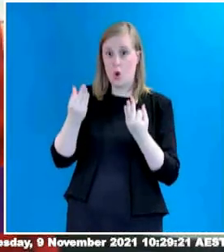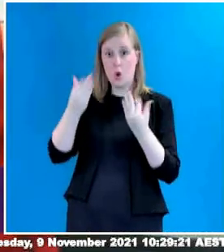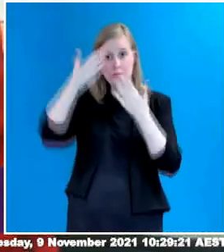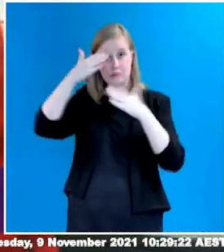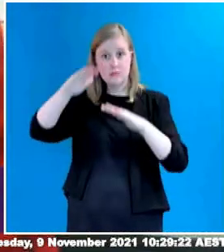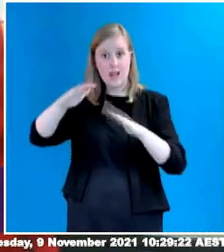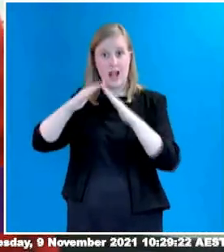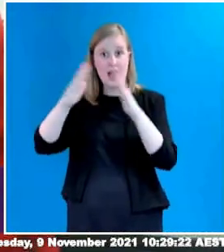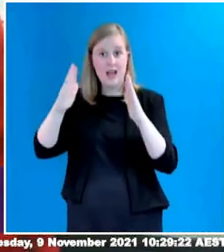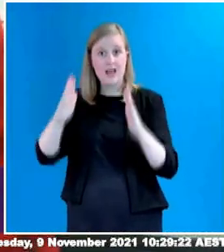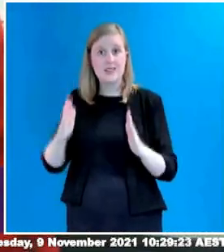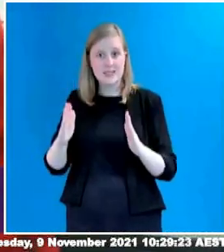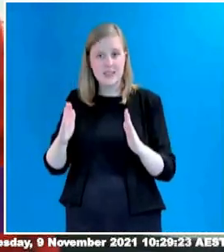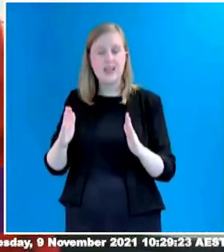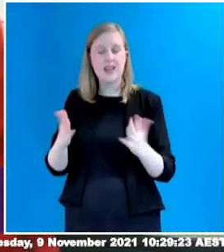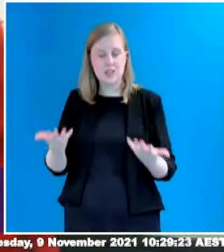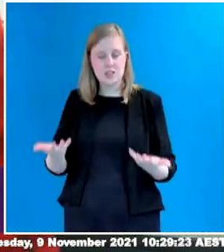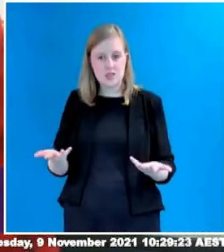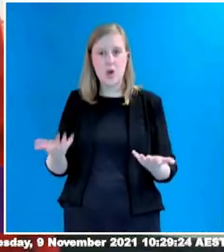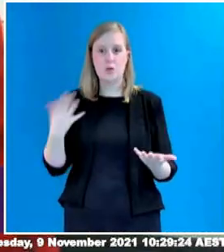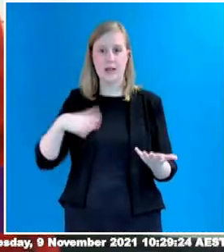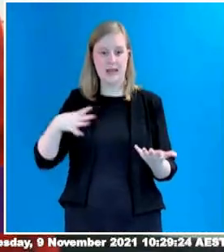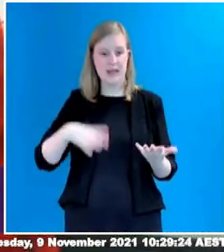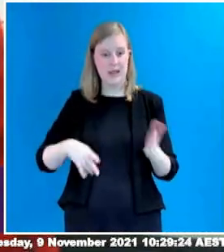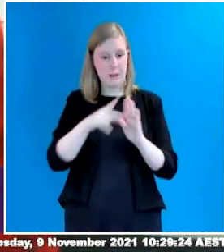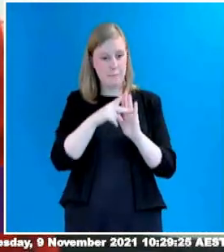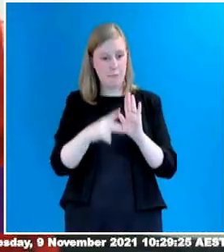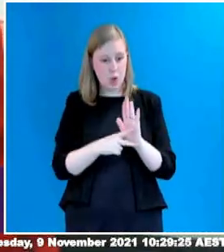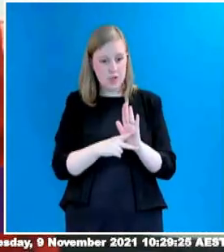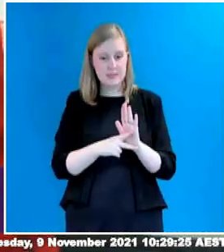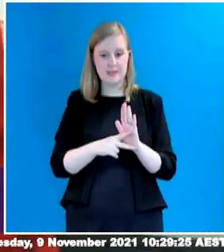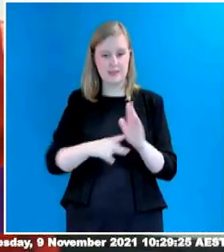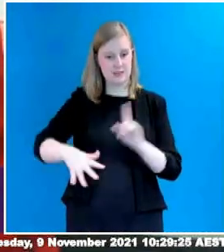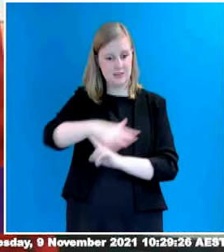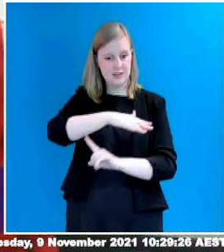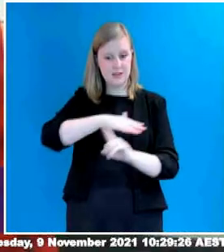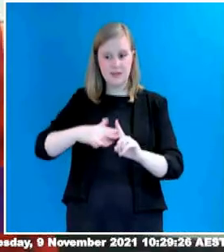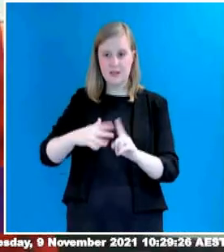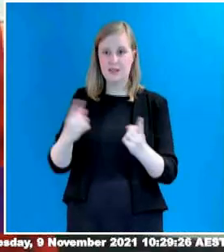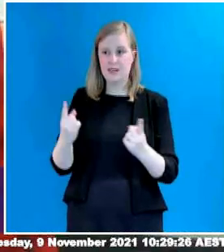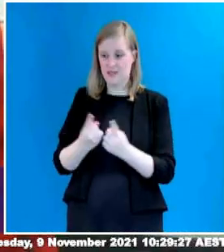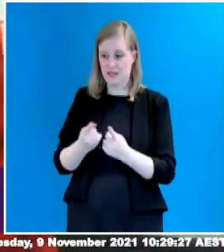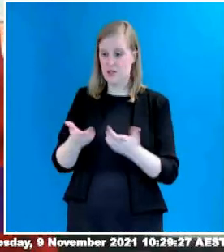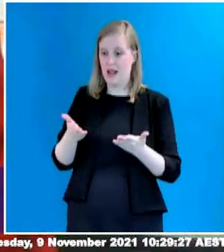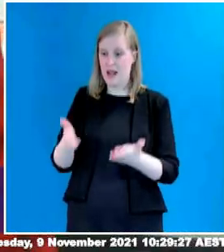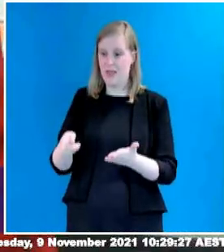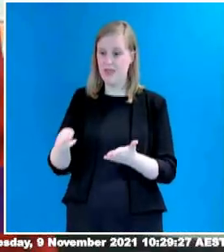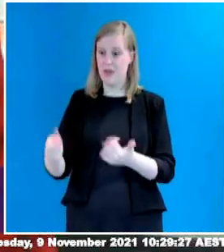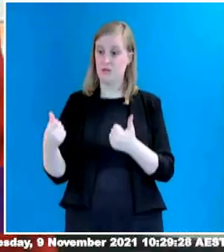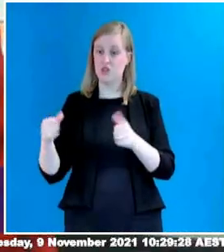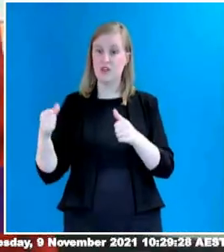currently it's, of course, Australia-wide that it's the most ground of discrimination compared to any other cohort.